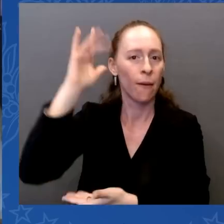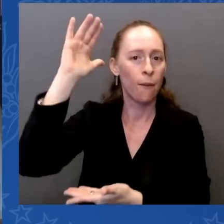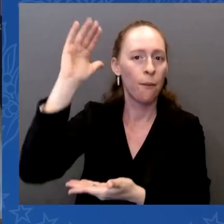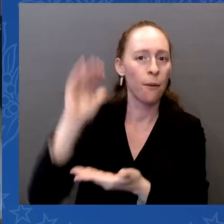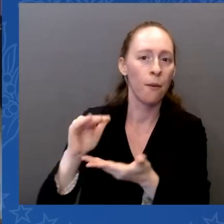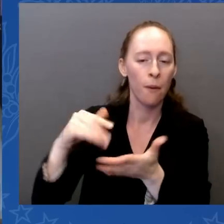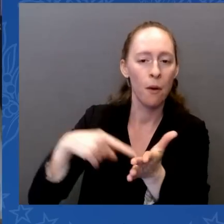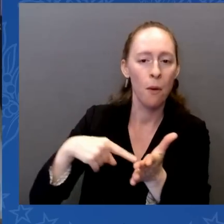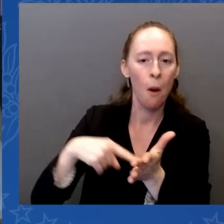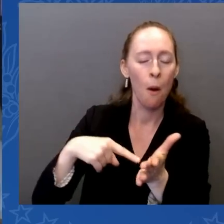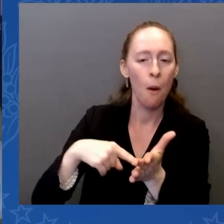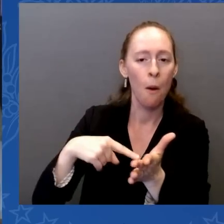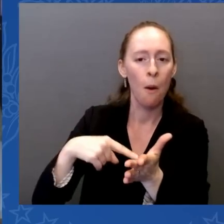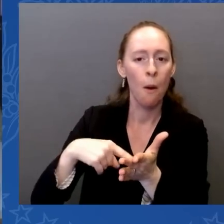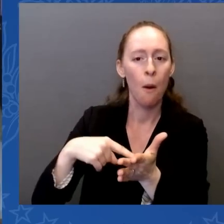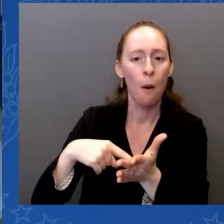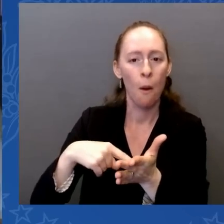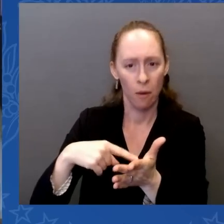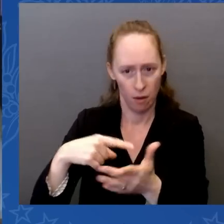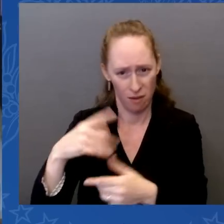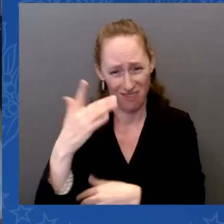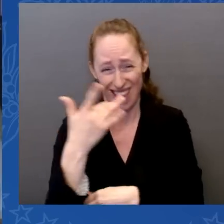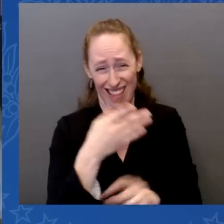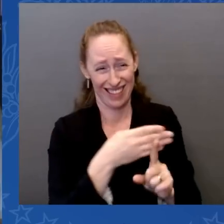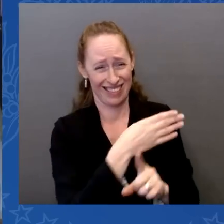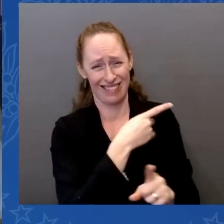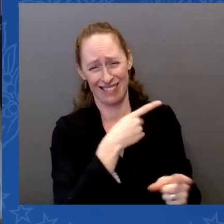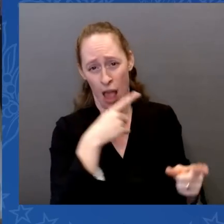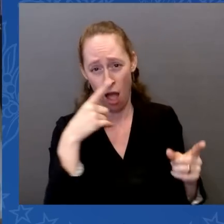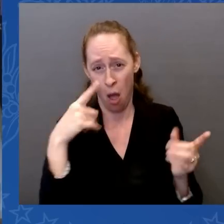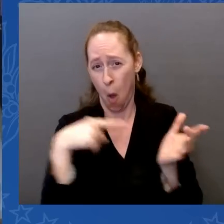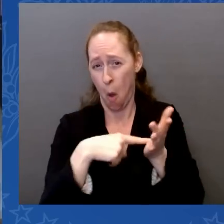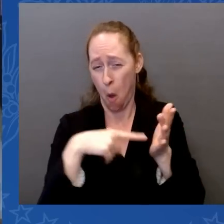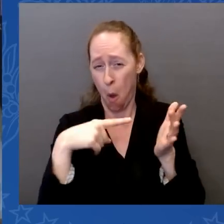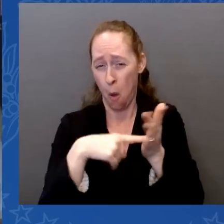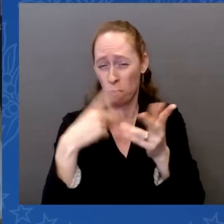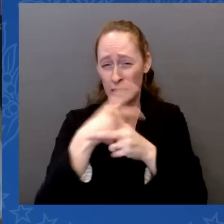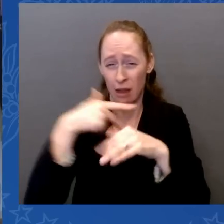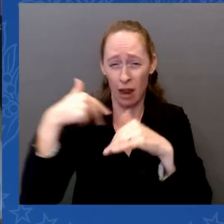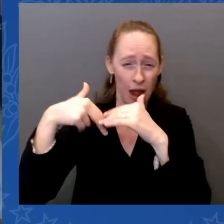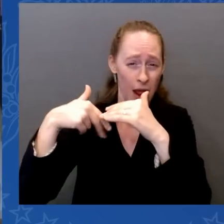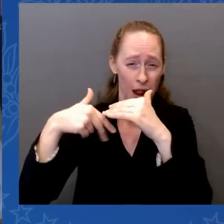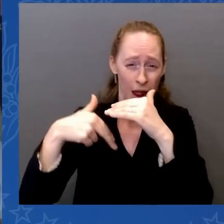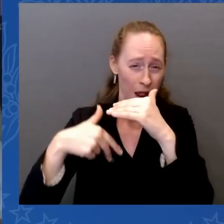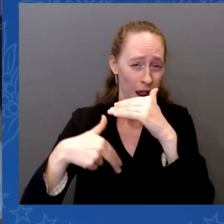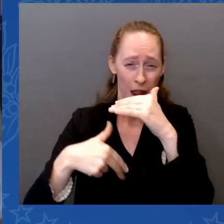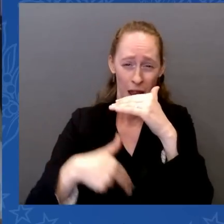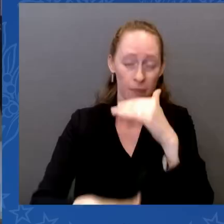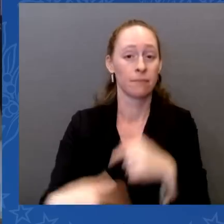by $350 billion. Okay?